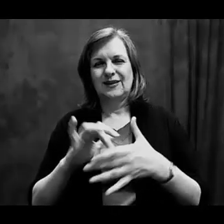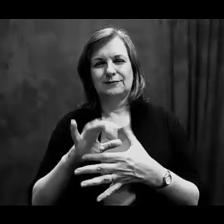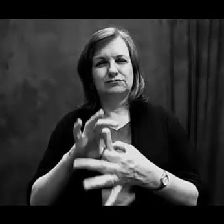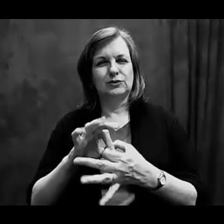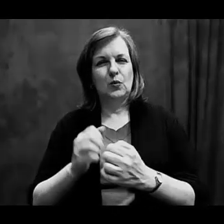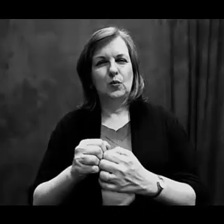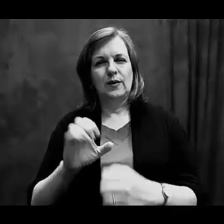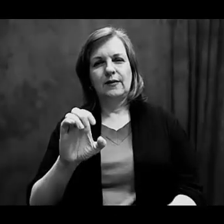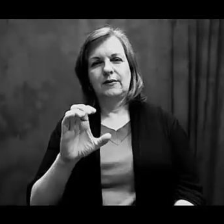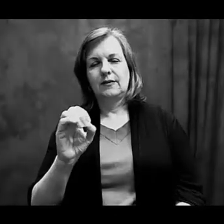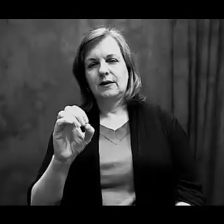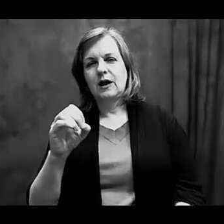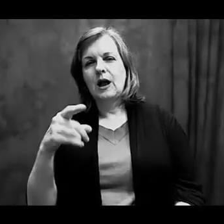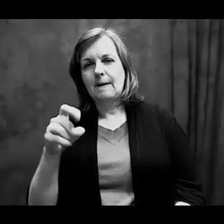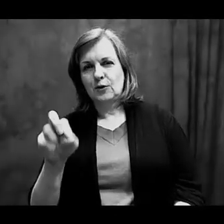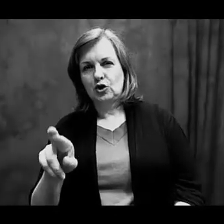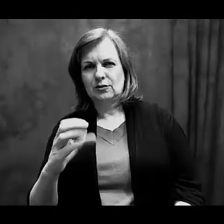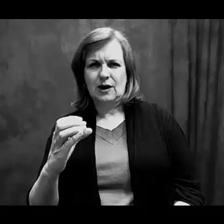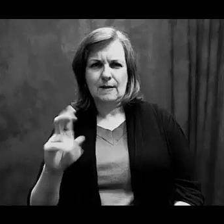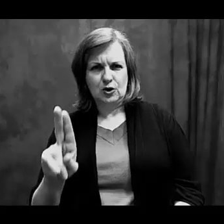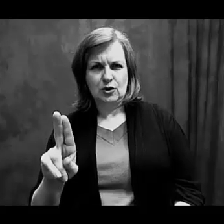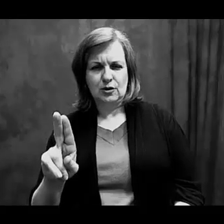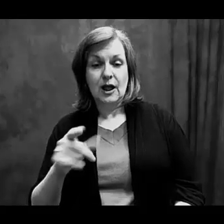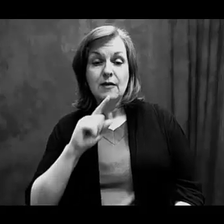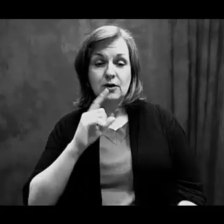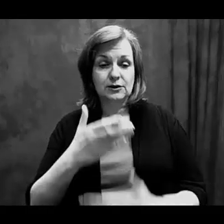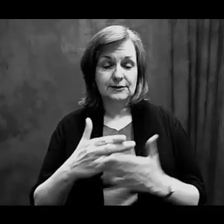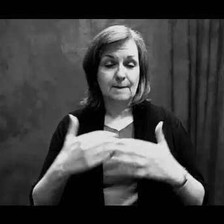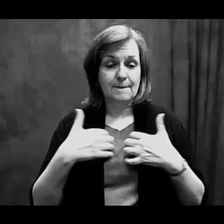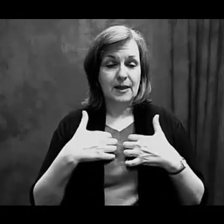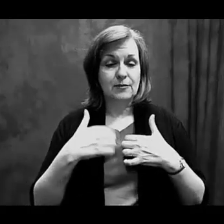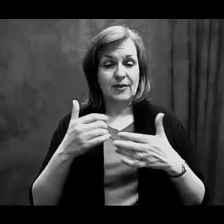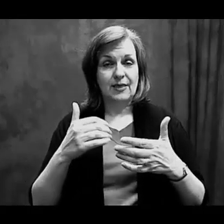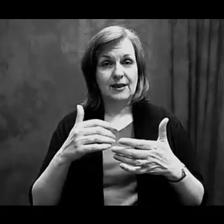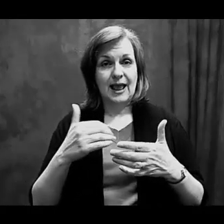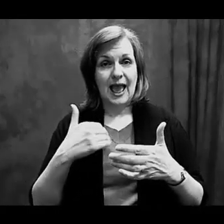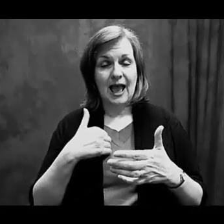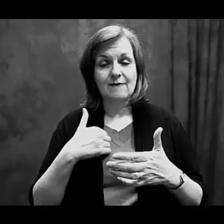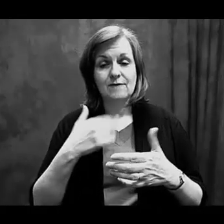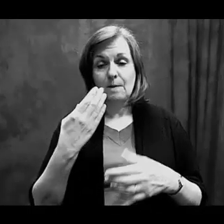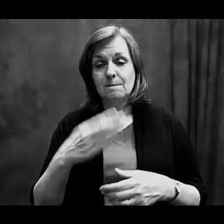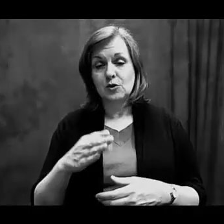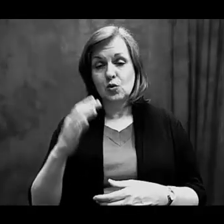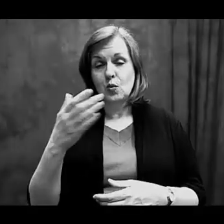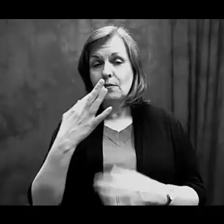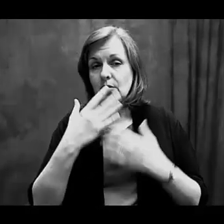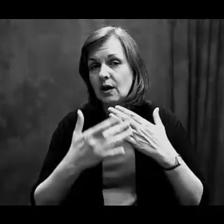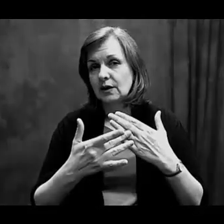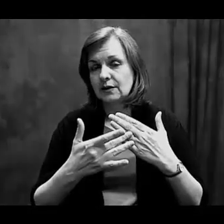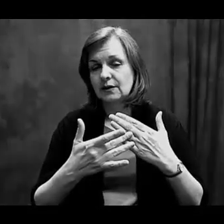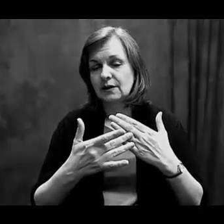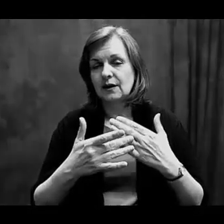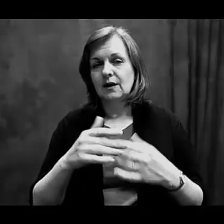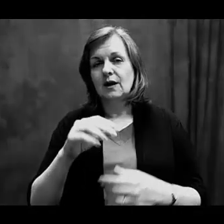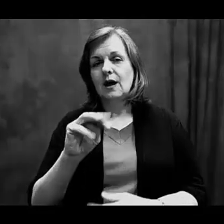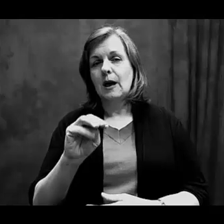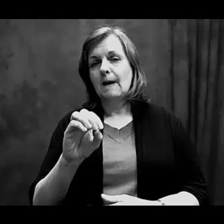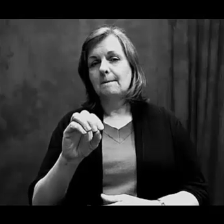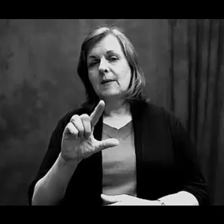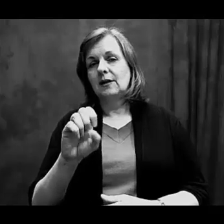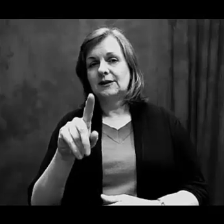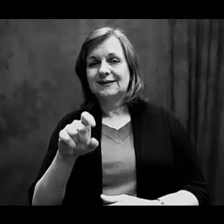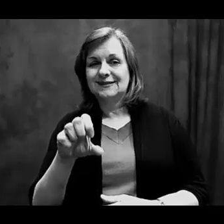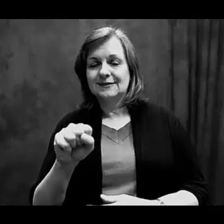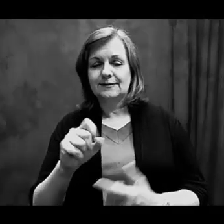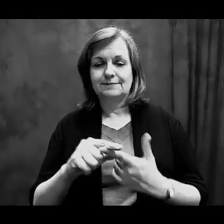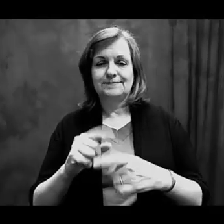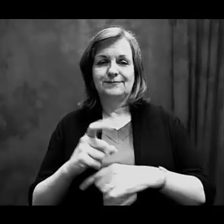we can also look at a copper based pigment that's actually blue in color so there are organisms that have blue looking blood!